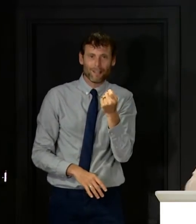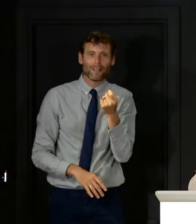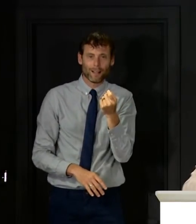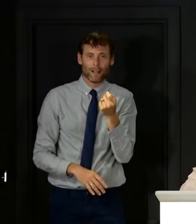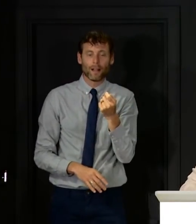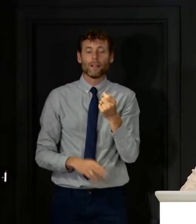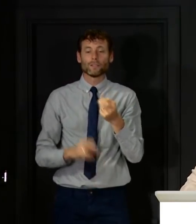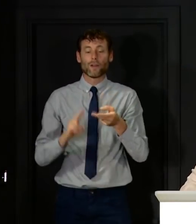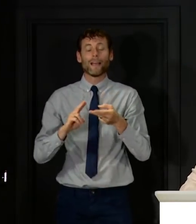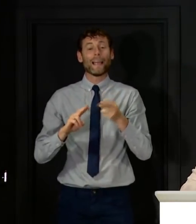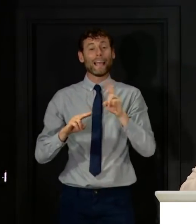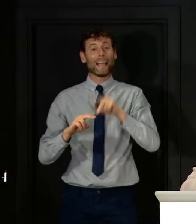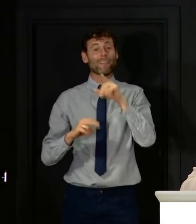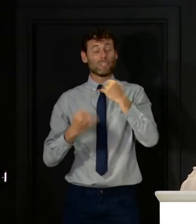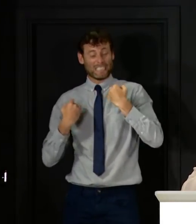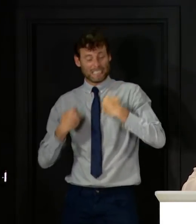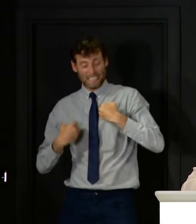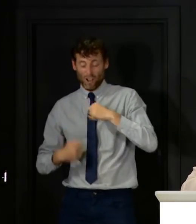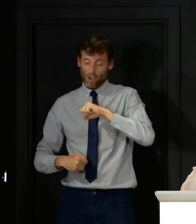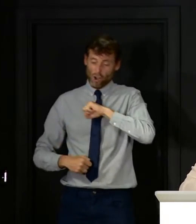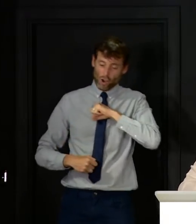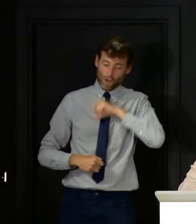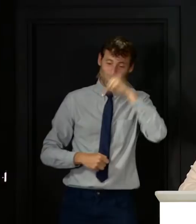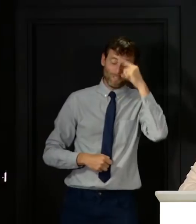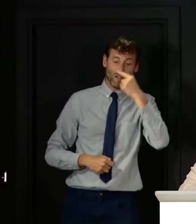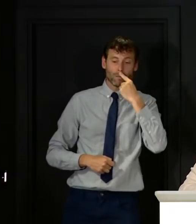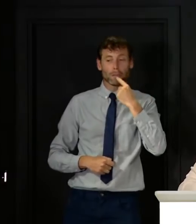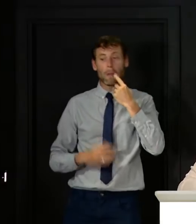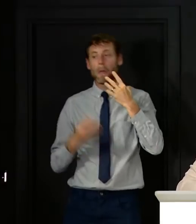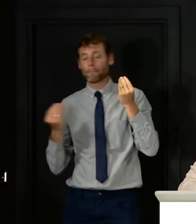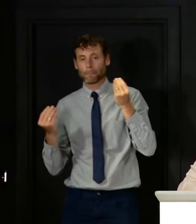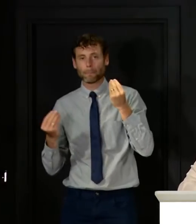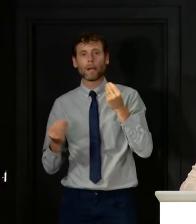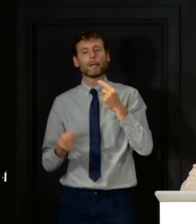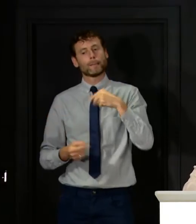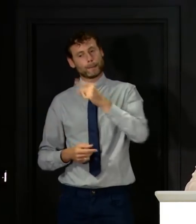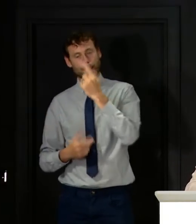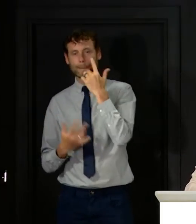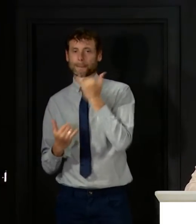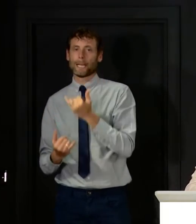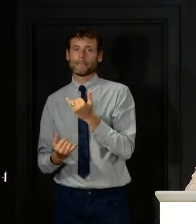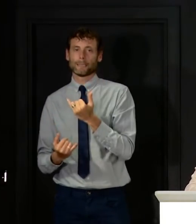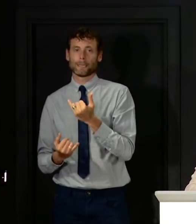symptoms, getting tested. So in that sense we're in an increasingly strong position in